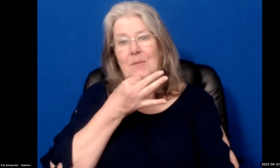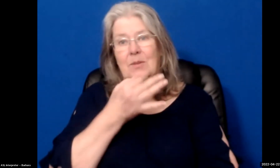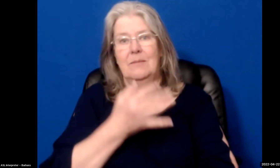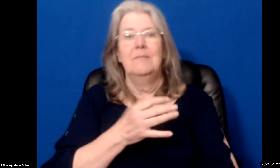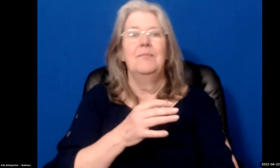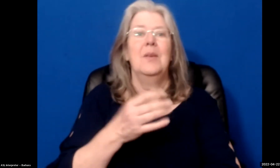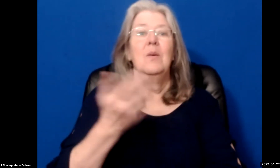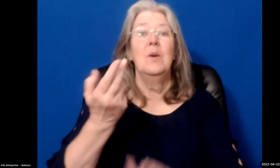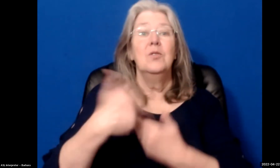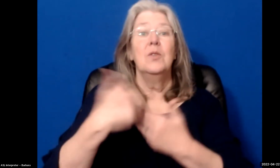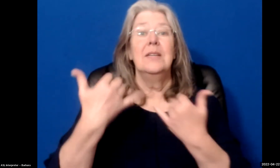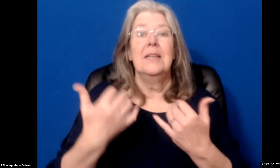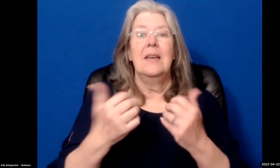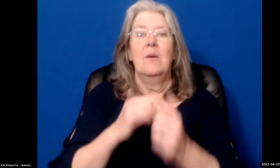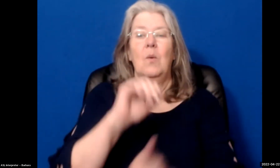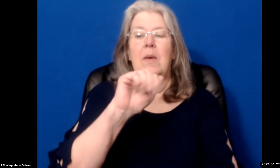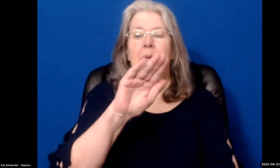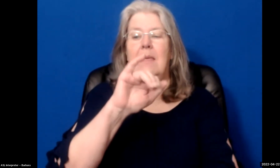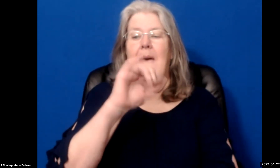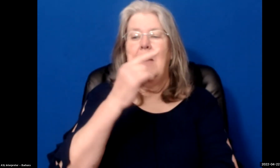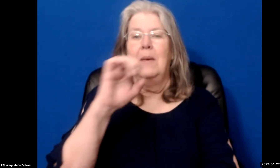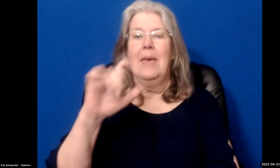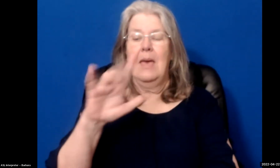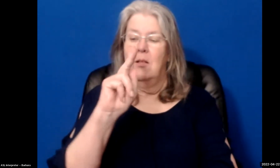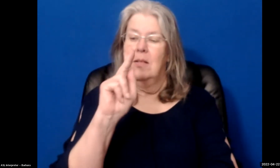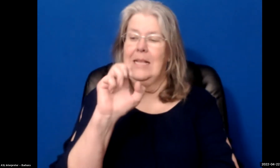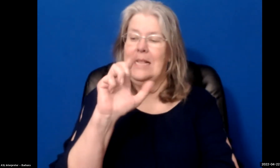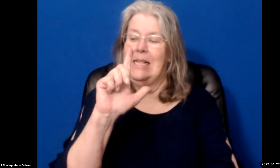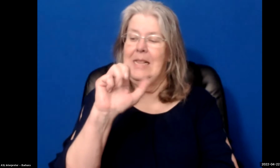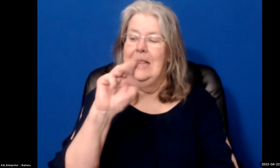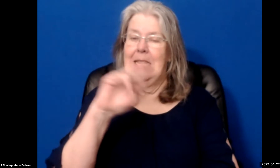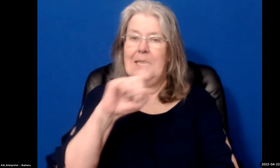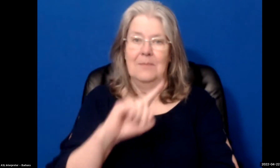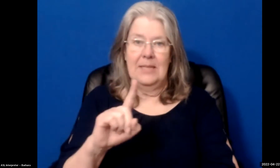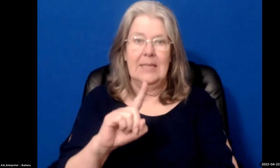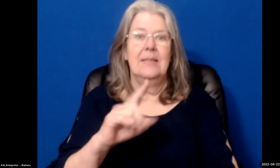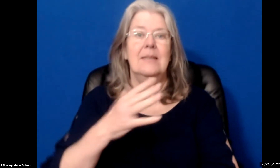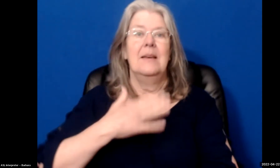and my name is Matt Norris from the Center for Health Equity at the Indiana Institute